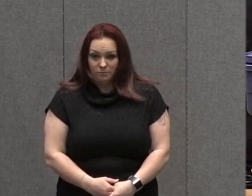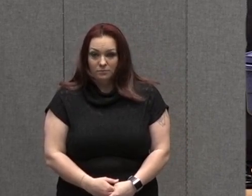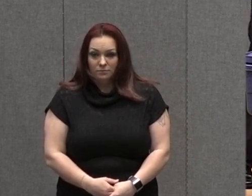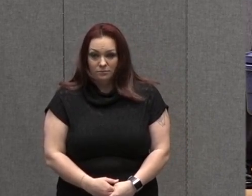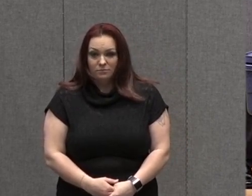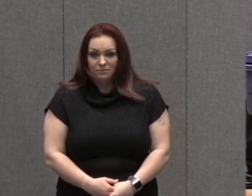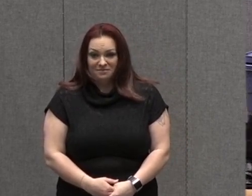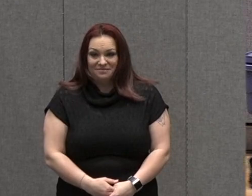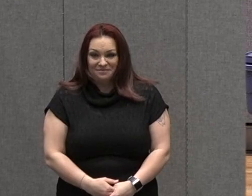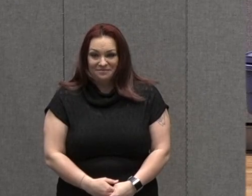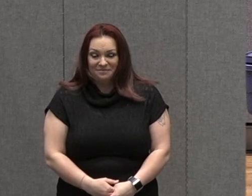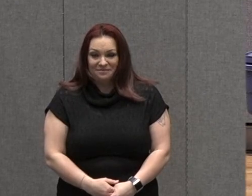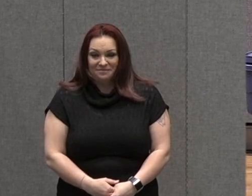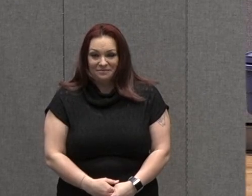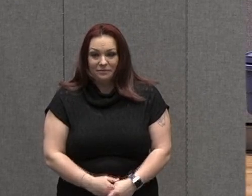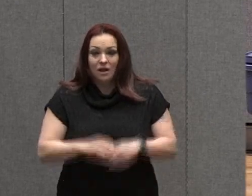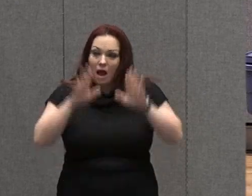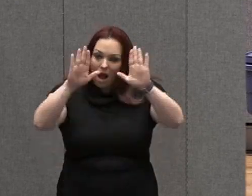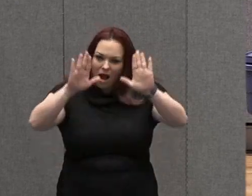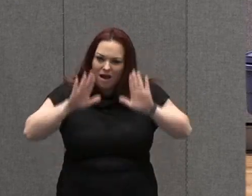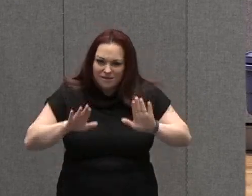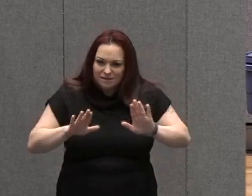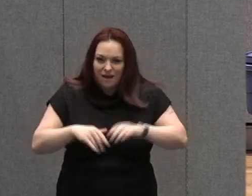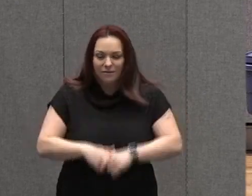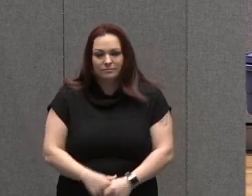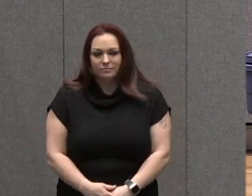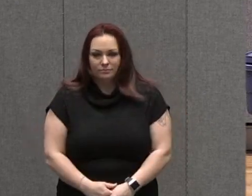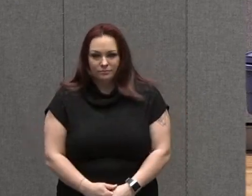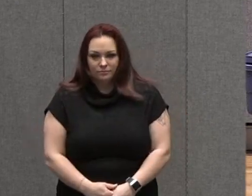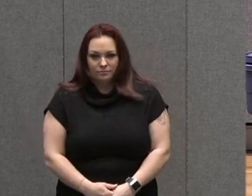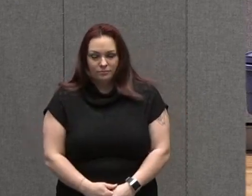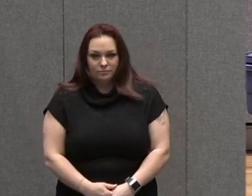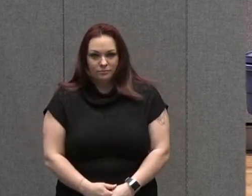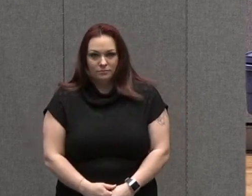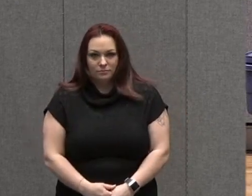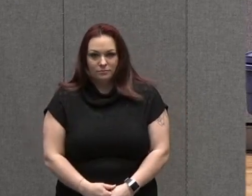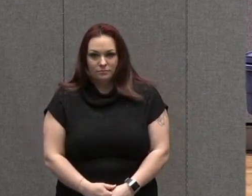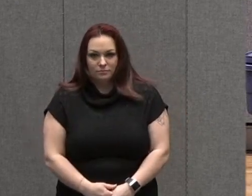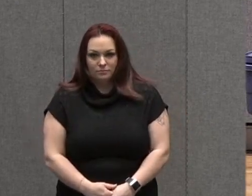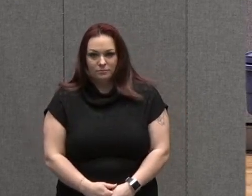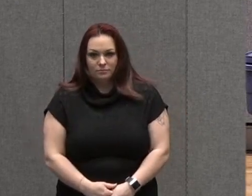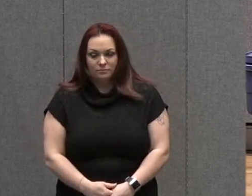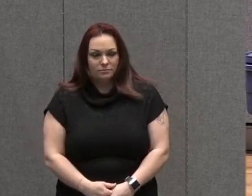Yeah! - Yay! That was awesome. Oh I love this activity Señorita! Really really nice. Oh good that was so fun right?